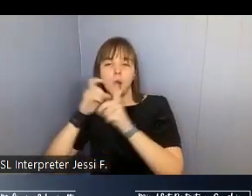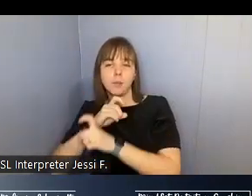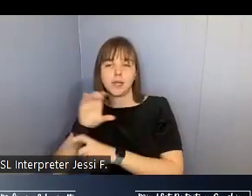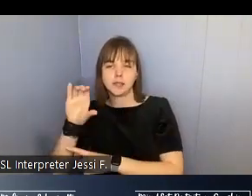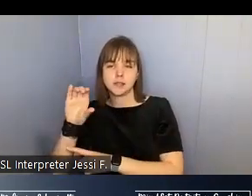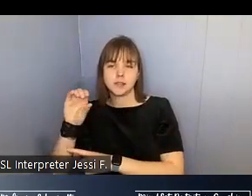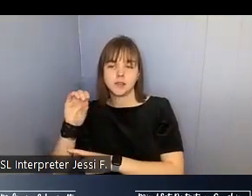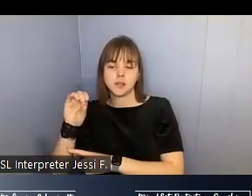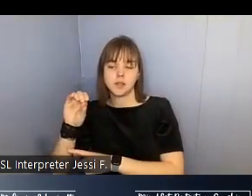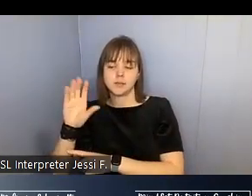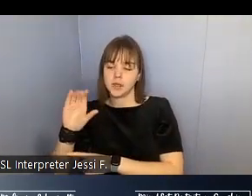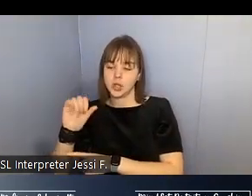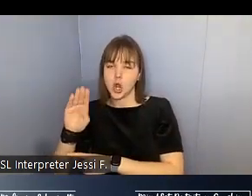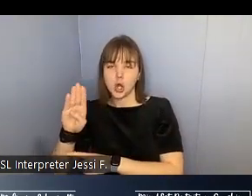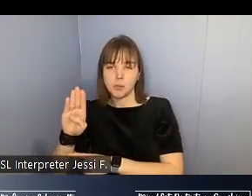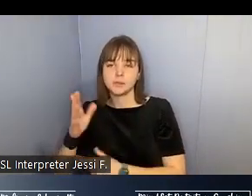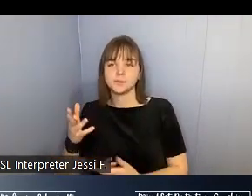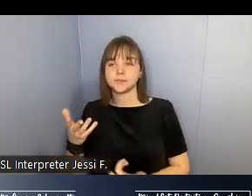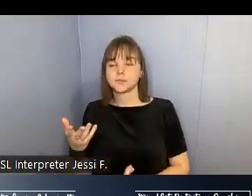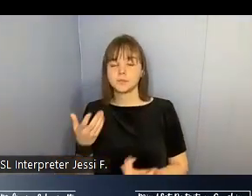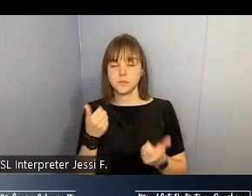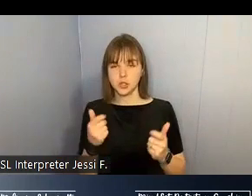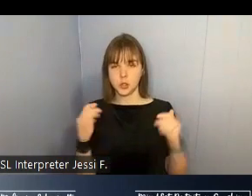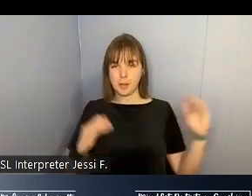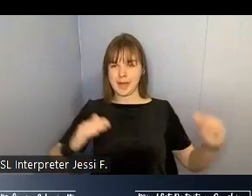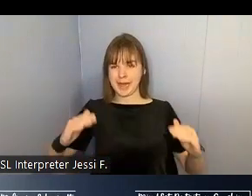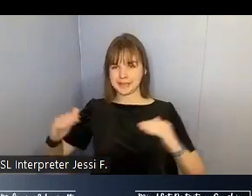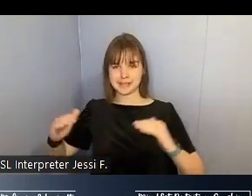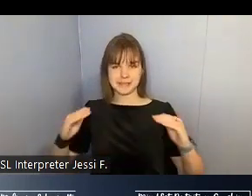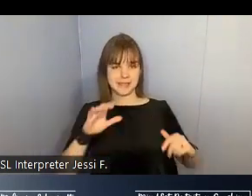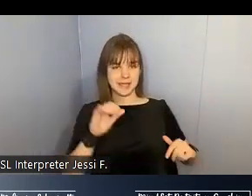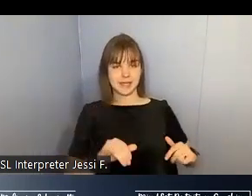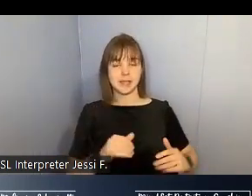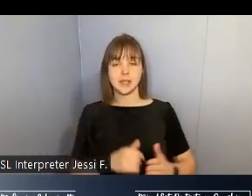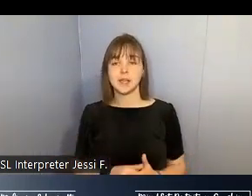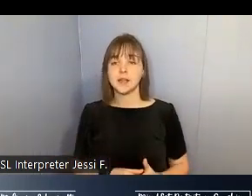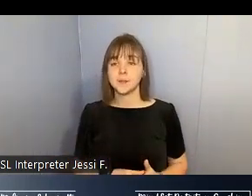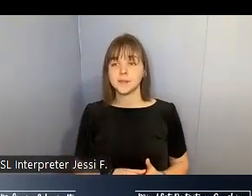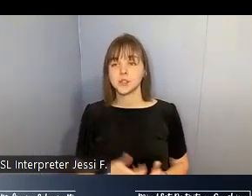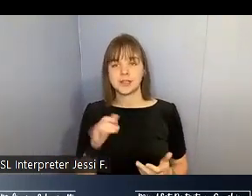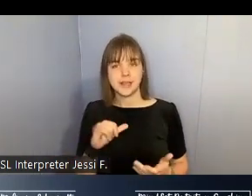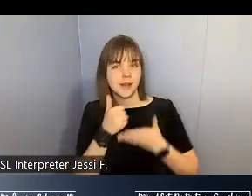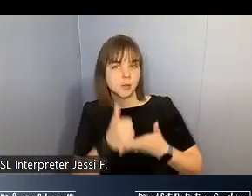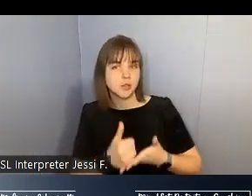They're going to keep you healthy. So thinking about what is that low-hanging fruit. And when I work with clients and we do this,